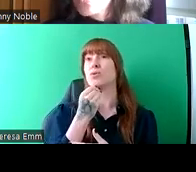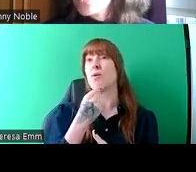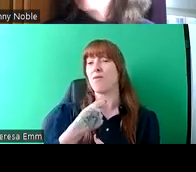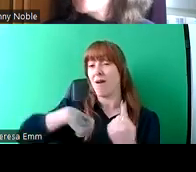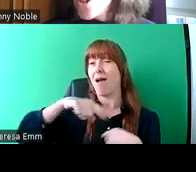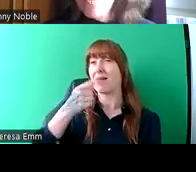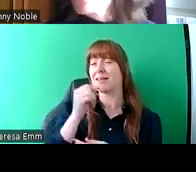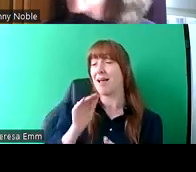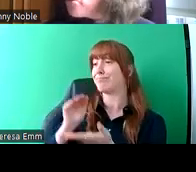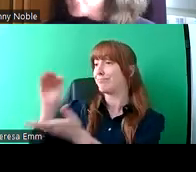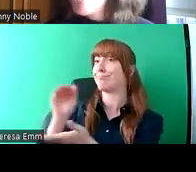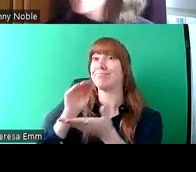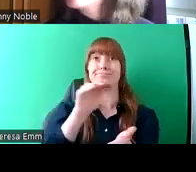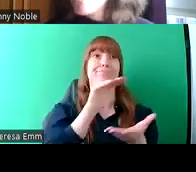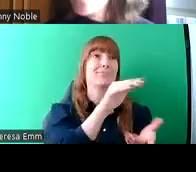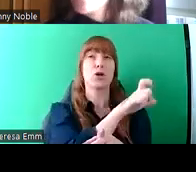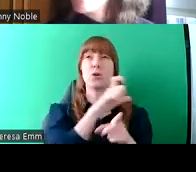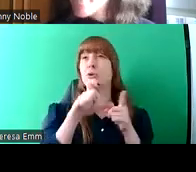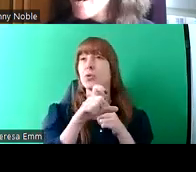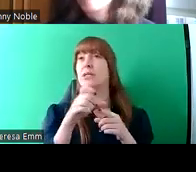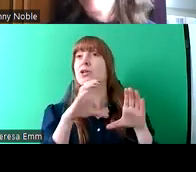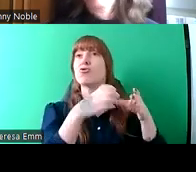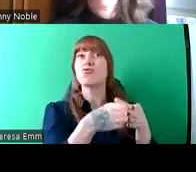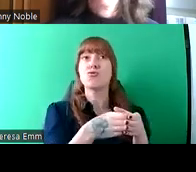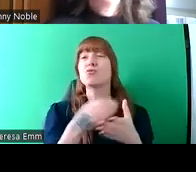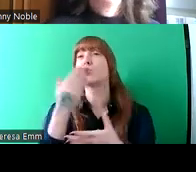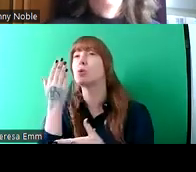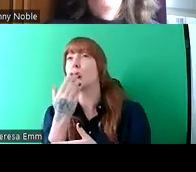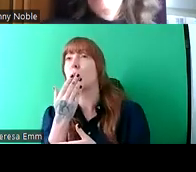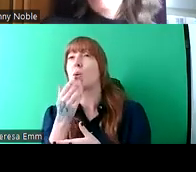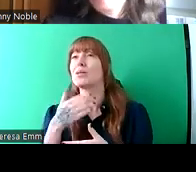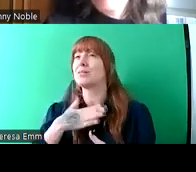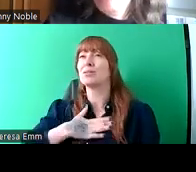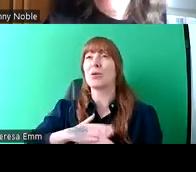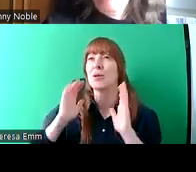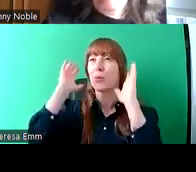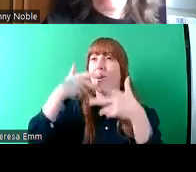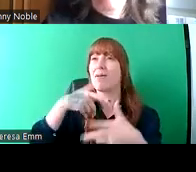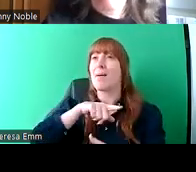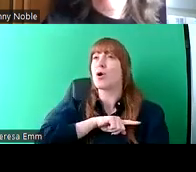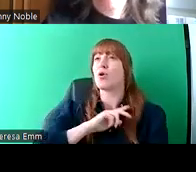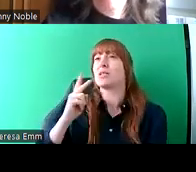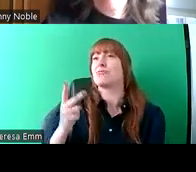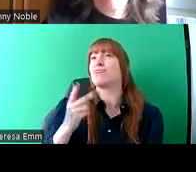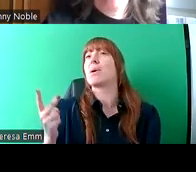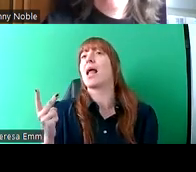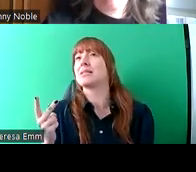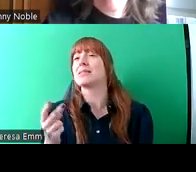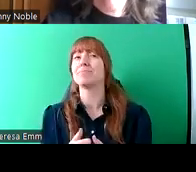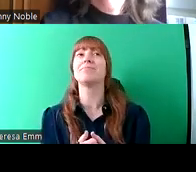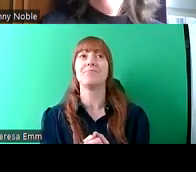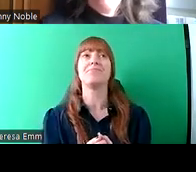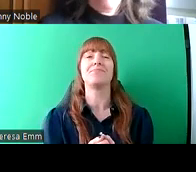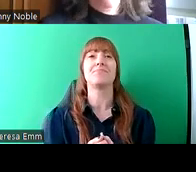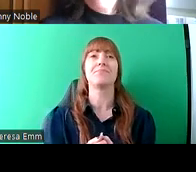to community groups and schools, and so on, and not have to worry about them. So, that's loans.